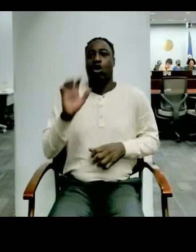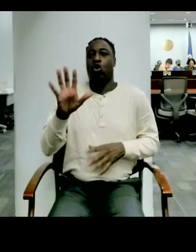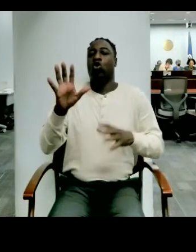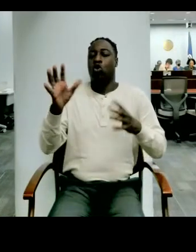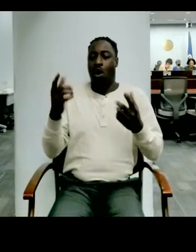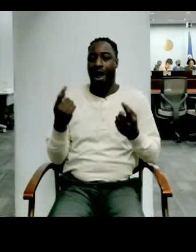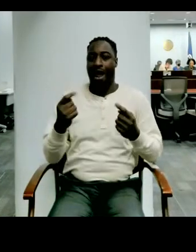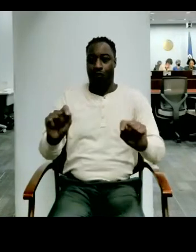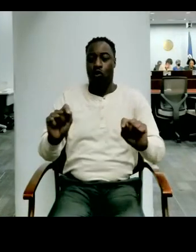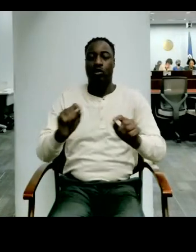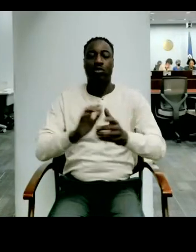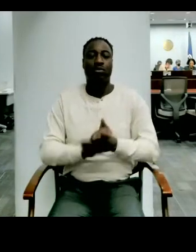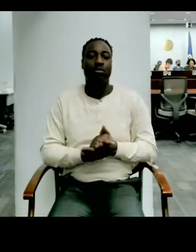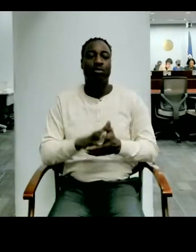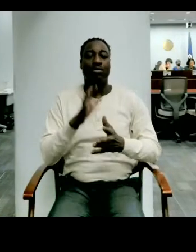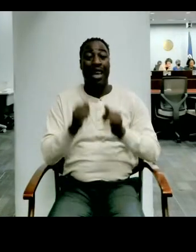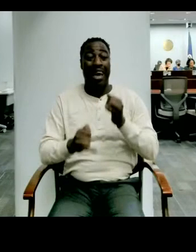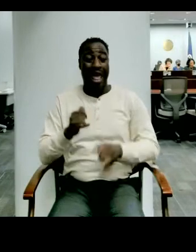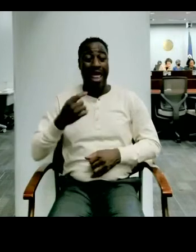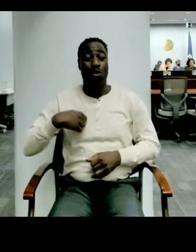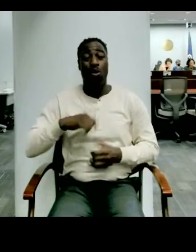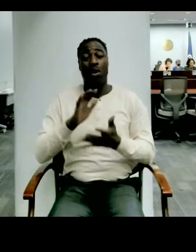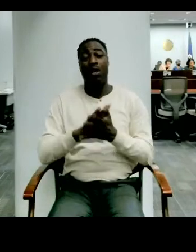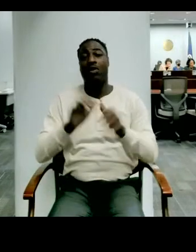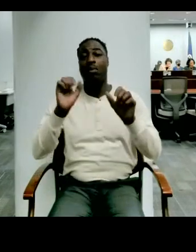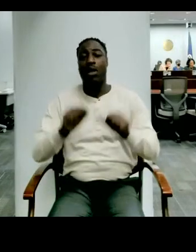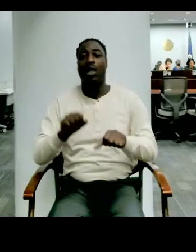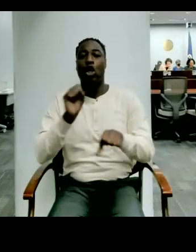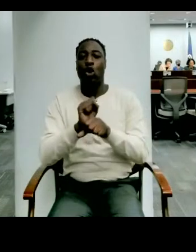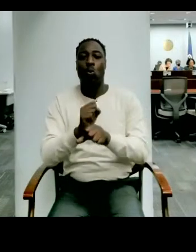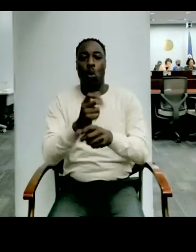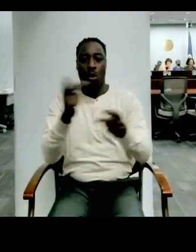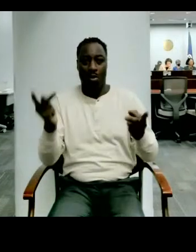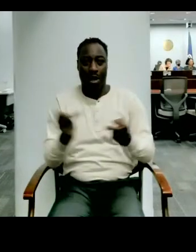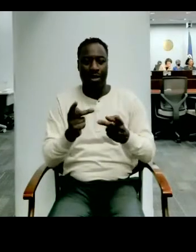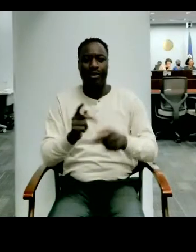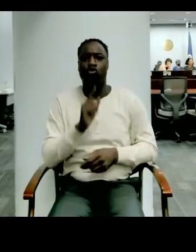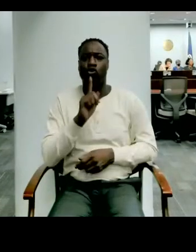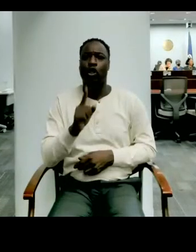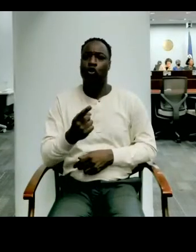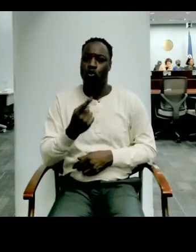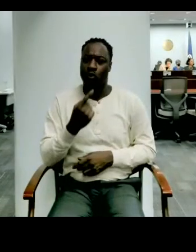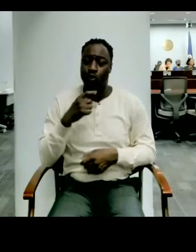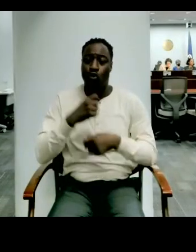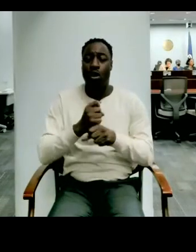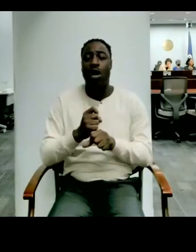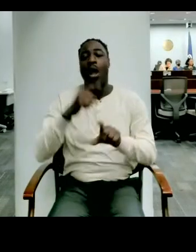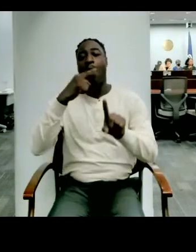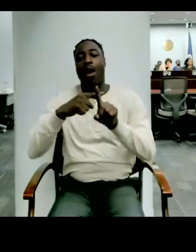At SHRM lastly we believe in stability in the workplace. It's critical to creating a positive culture.